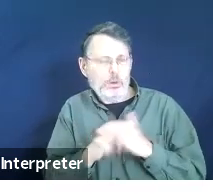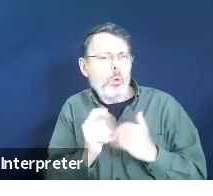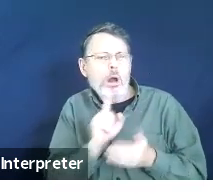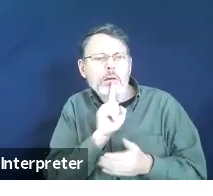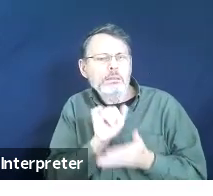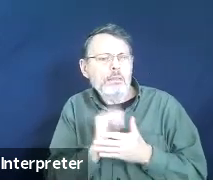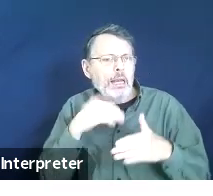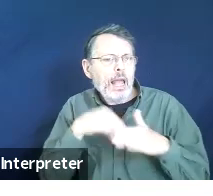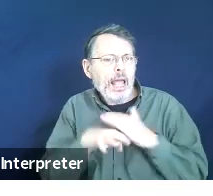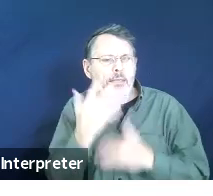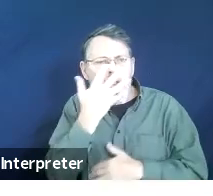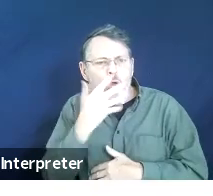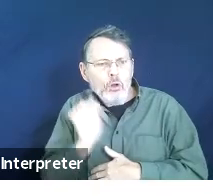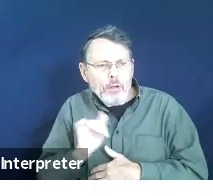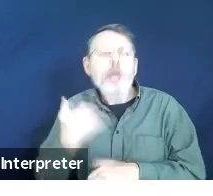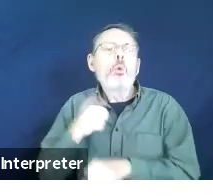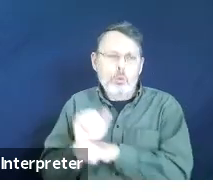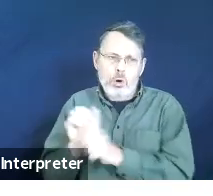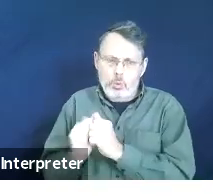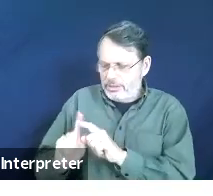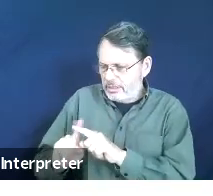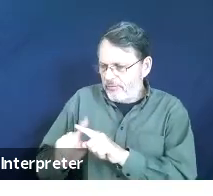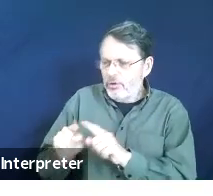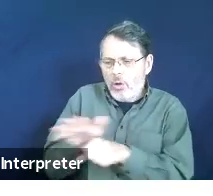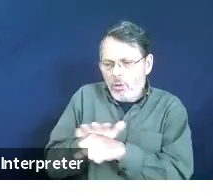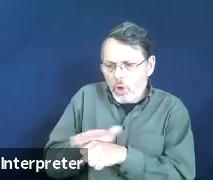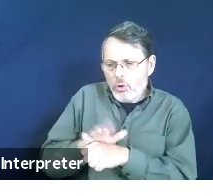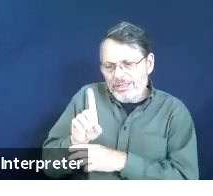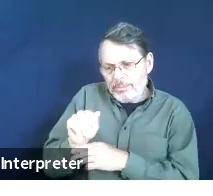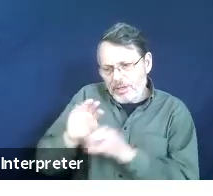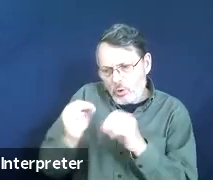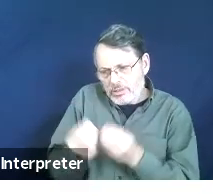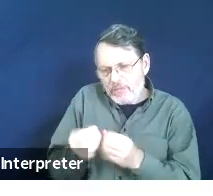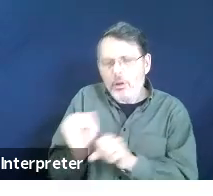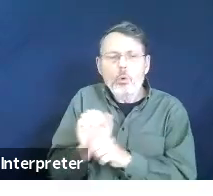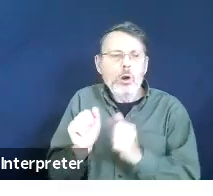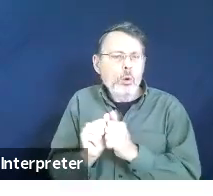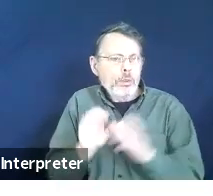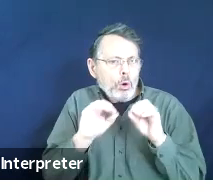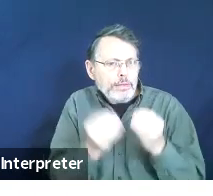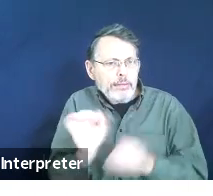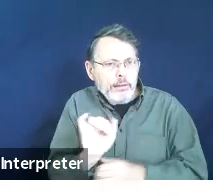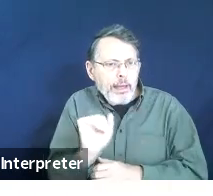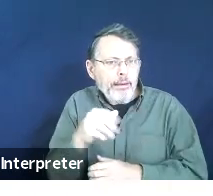working with local disability organizations and with organizations like the Pacific ADA